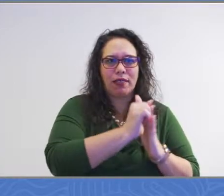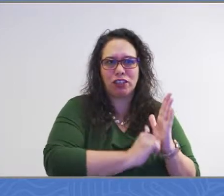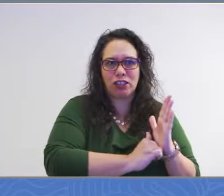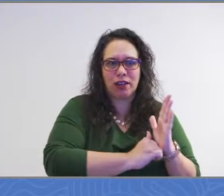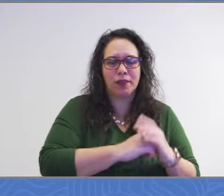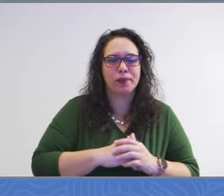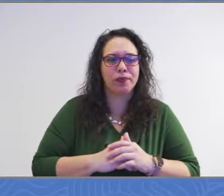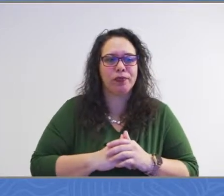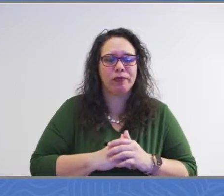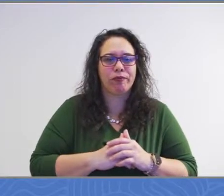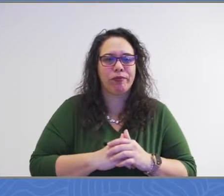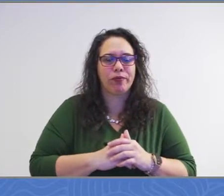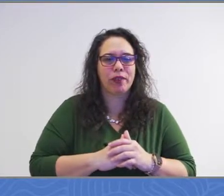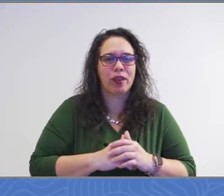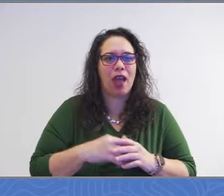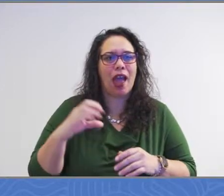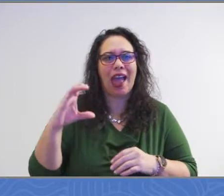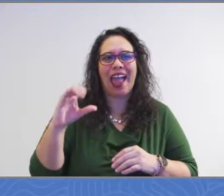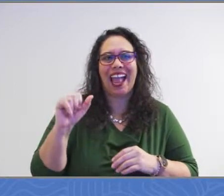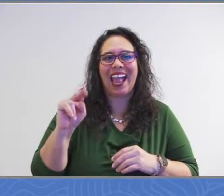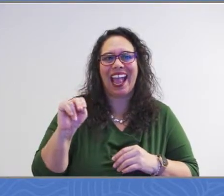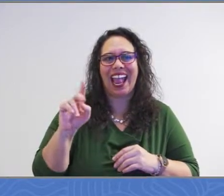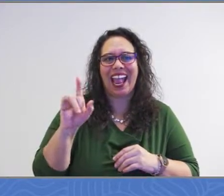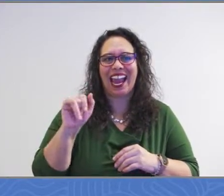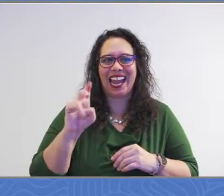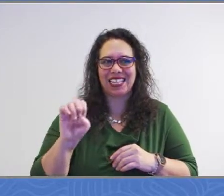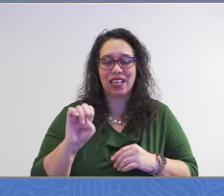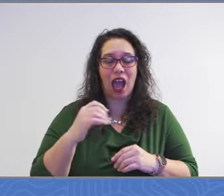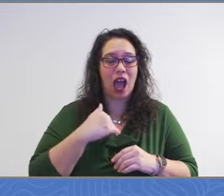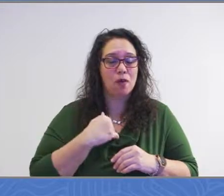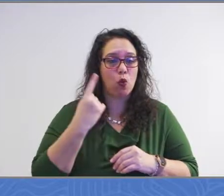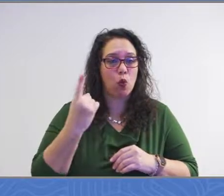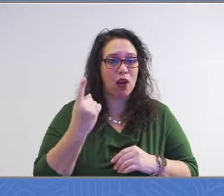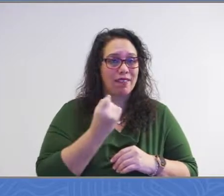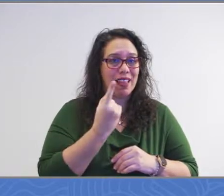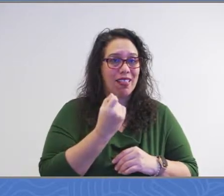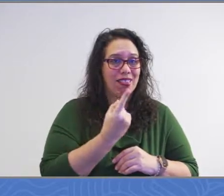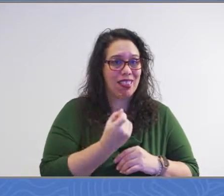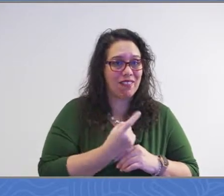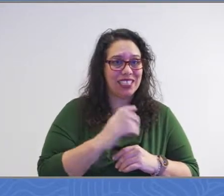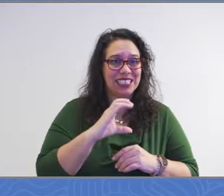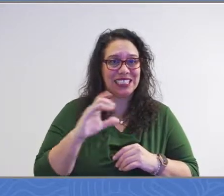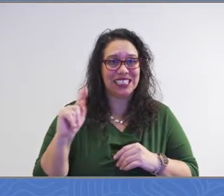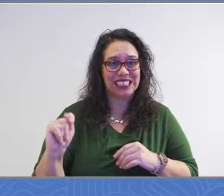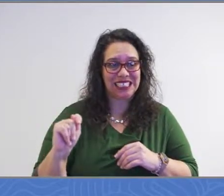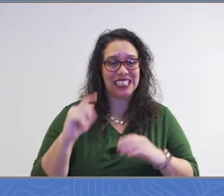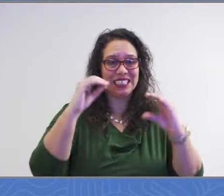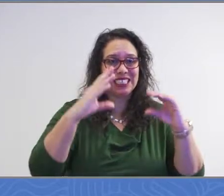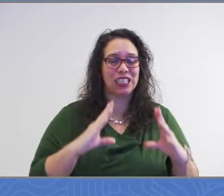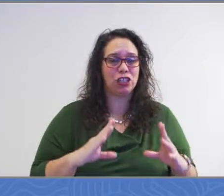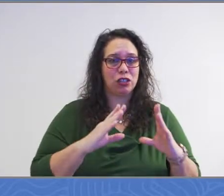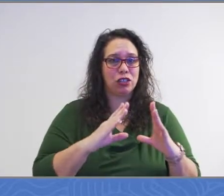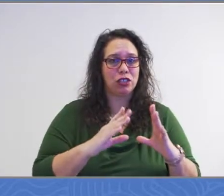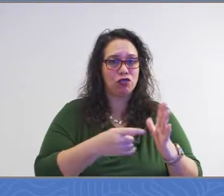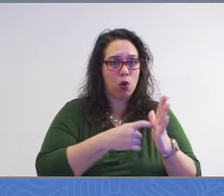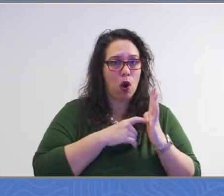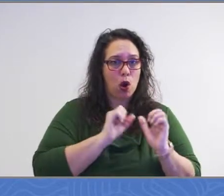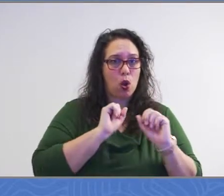My name is Candice cook and I am one of the 11 CCT teachers that are being mandated to return to work on Tuesday, January 19th.